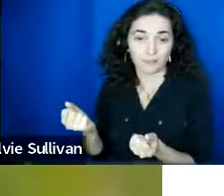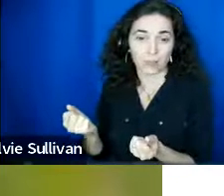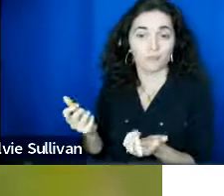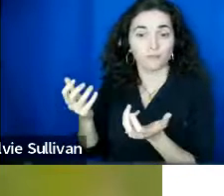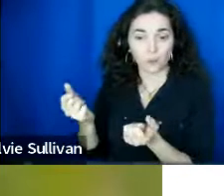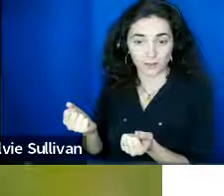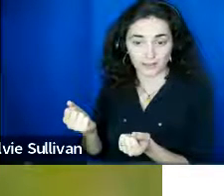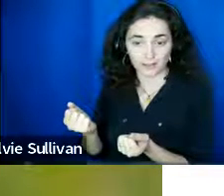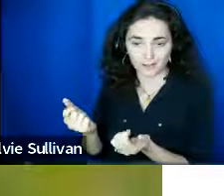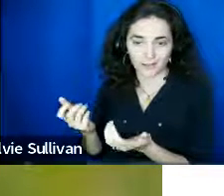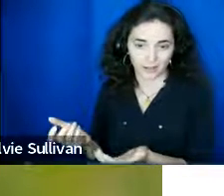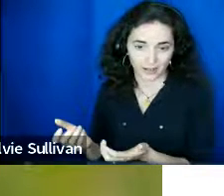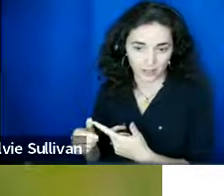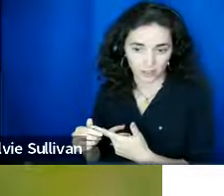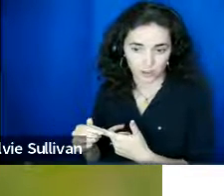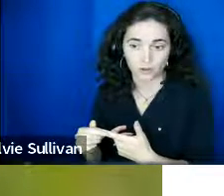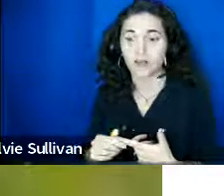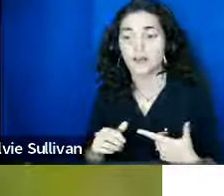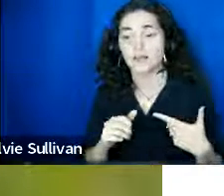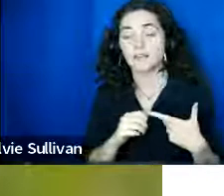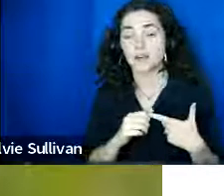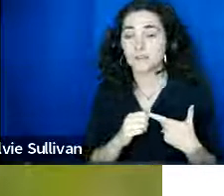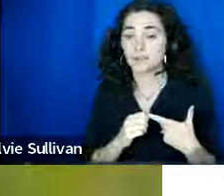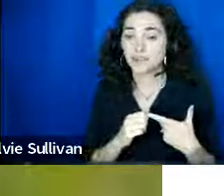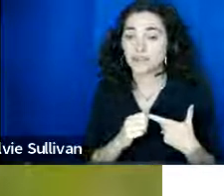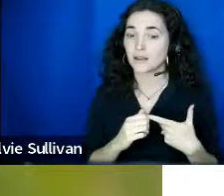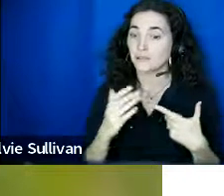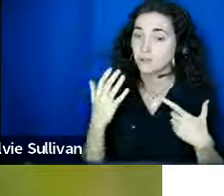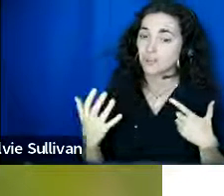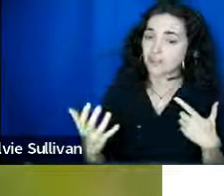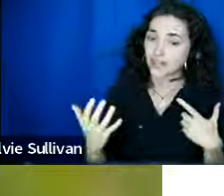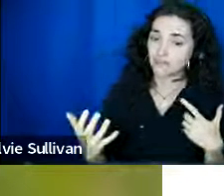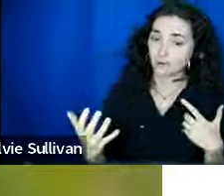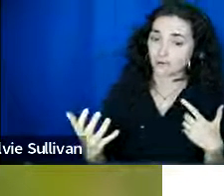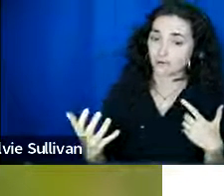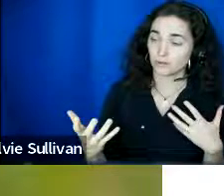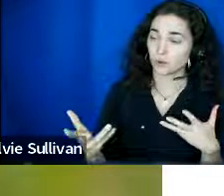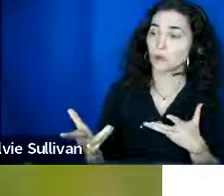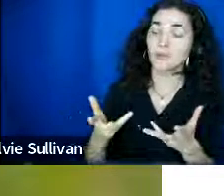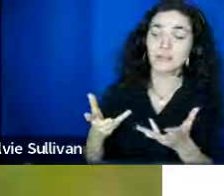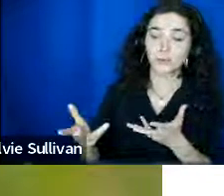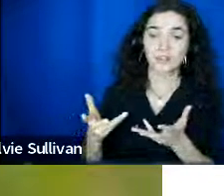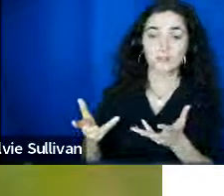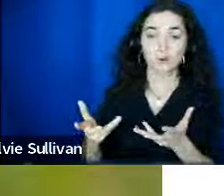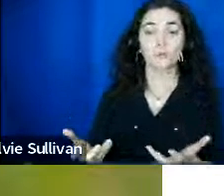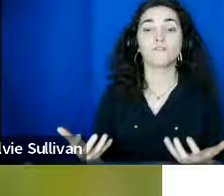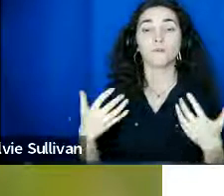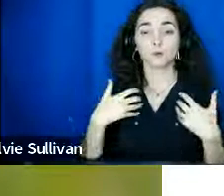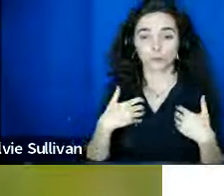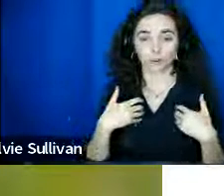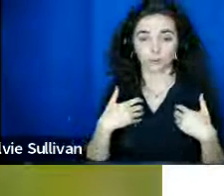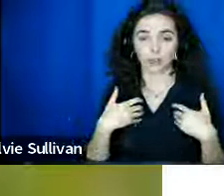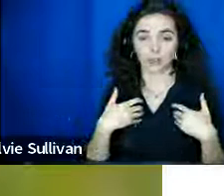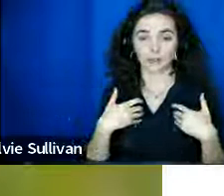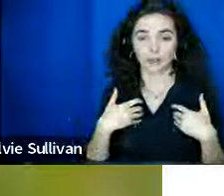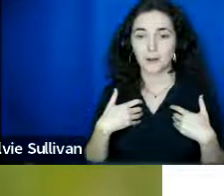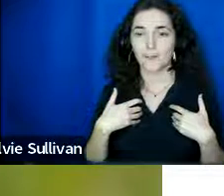But if they have become fluent in it, then they're an excellent teacher...the other thing is, they're with a deaf person, or communicating with a deaf person, will force you to communicate.